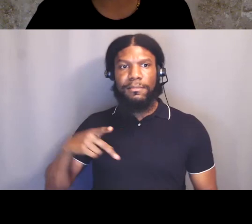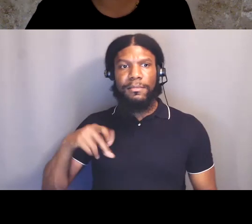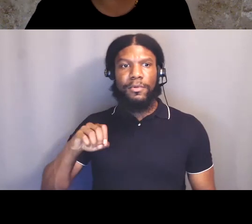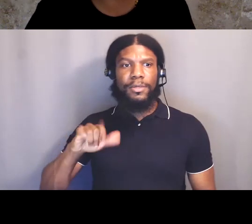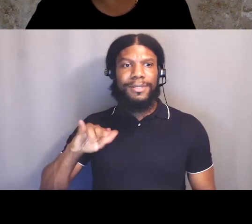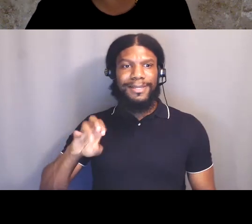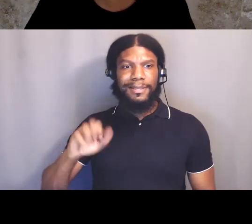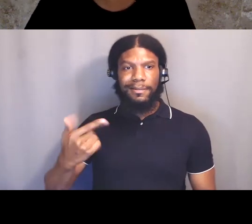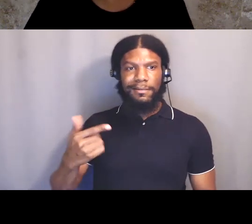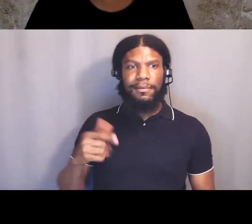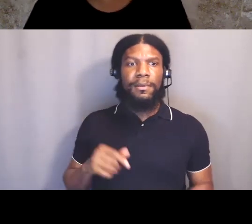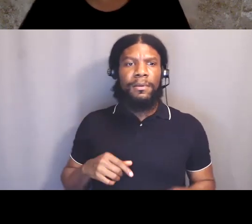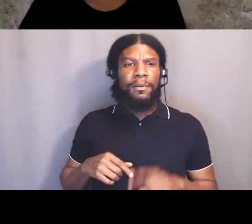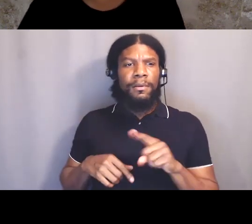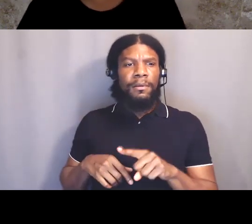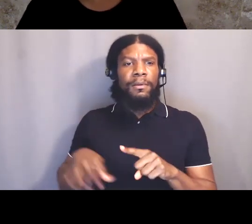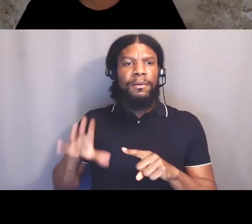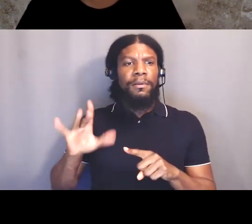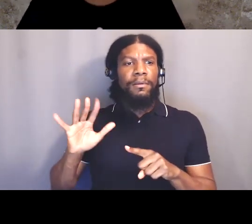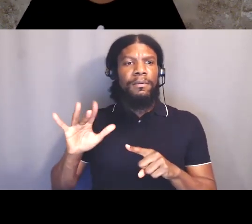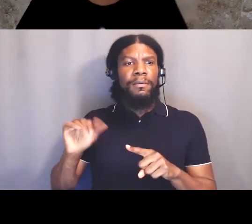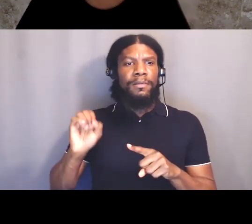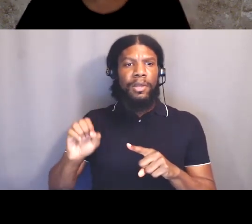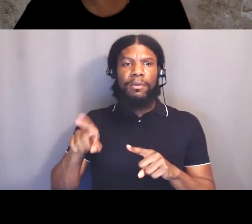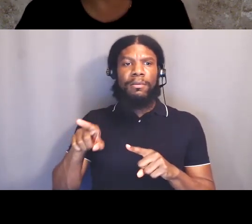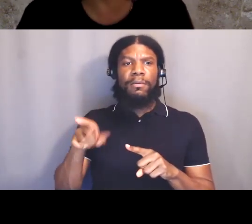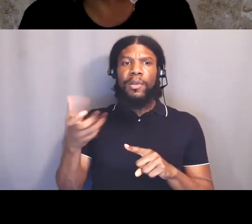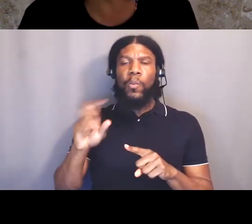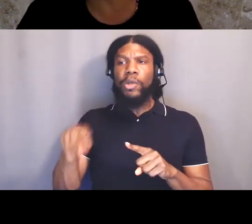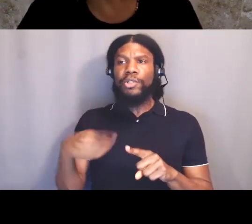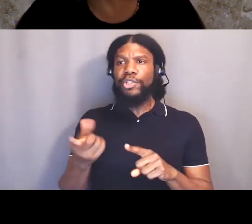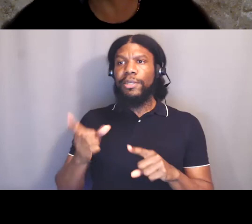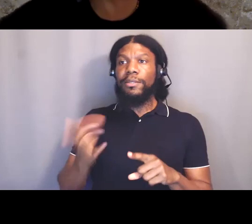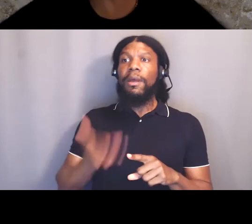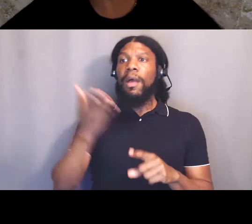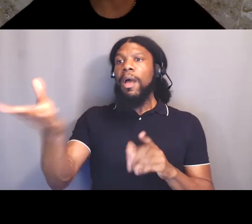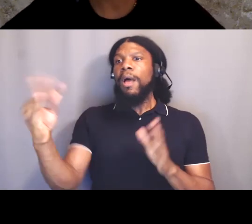calendar the items, so that it never gets voted on. If you think that item should be calendared,